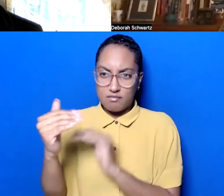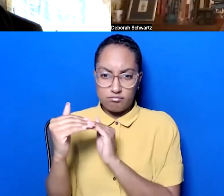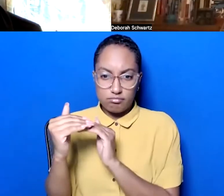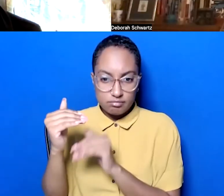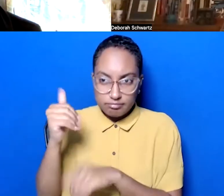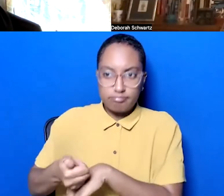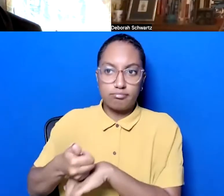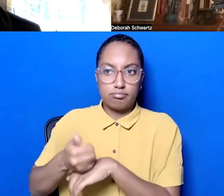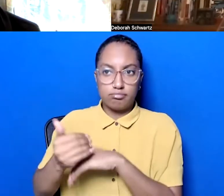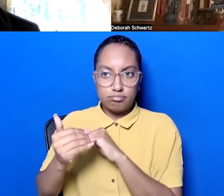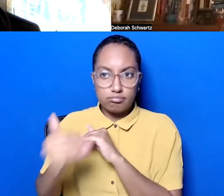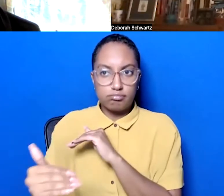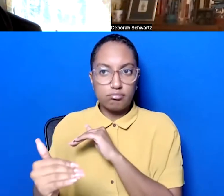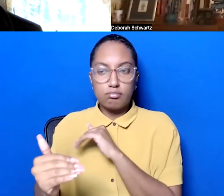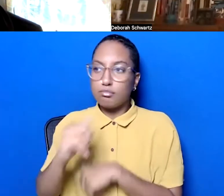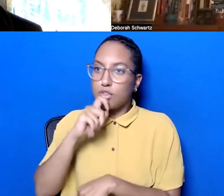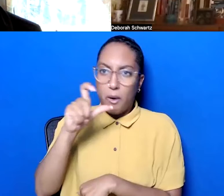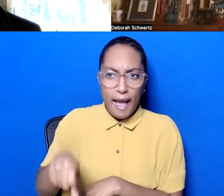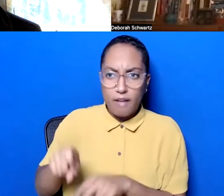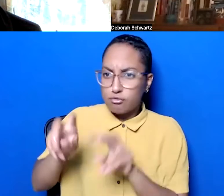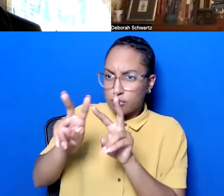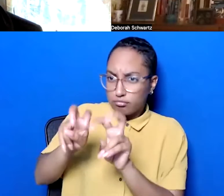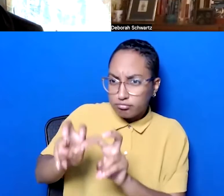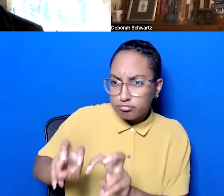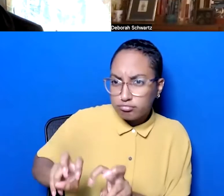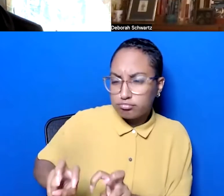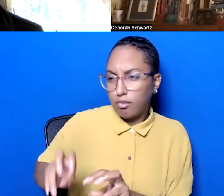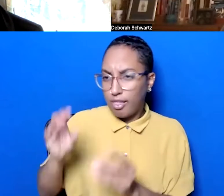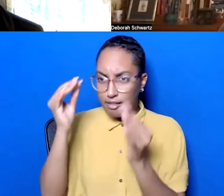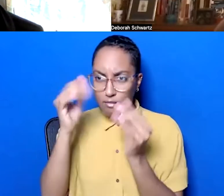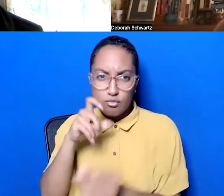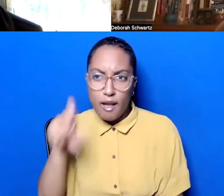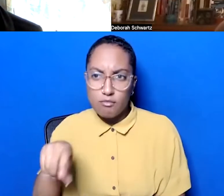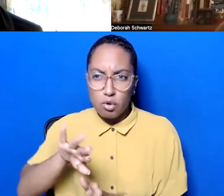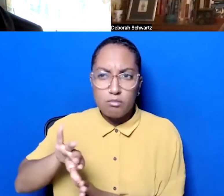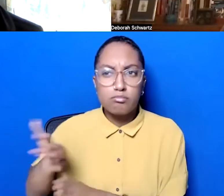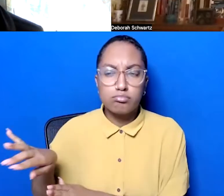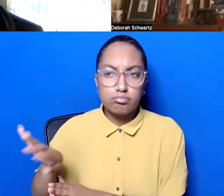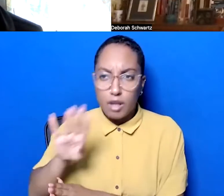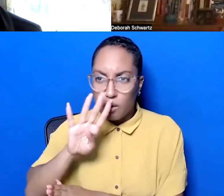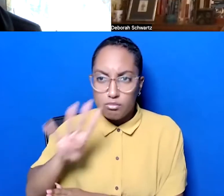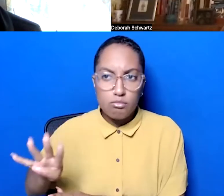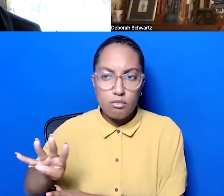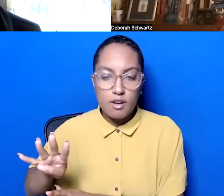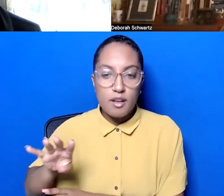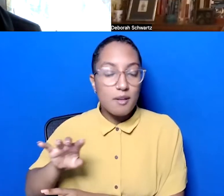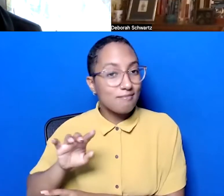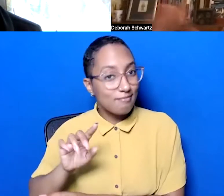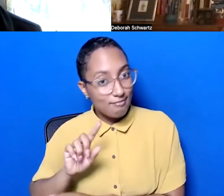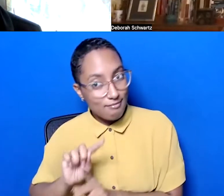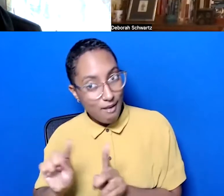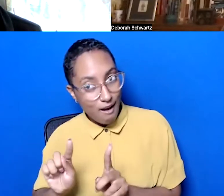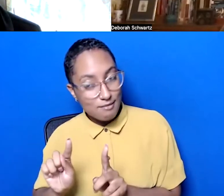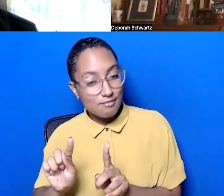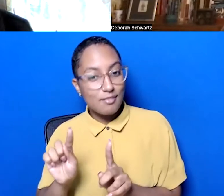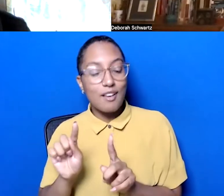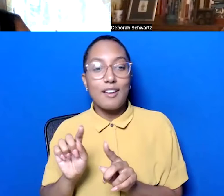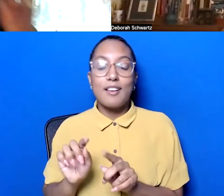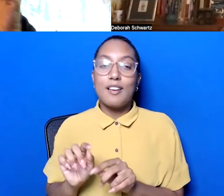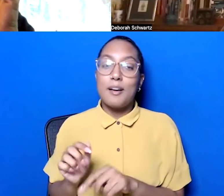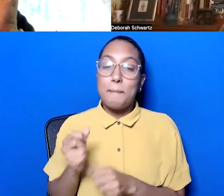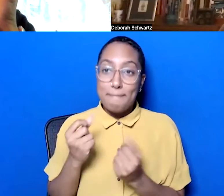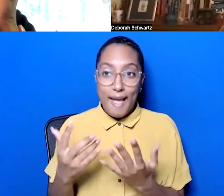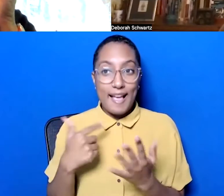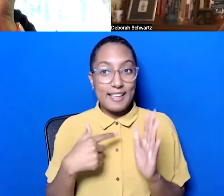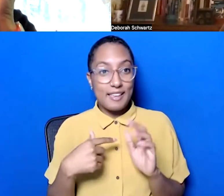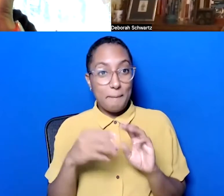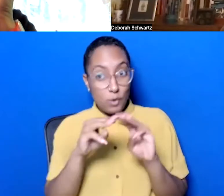It doesn't need to be revisited um where it's very clear, that certainly from, you know, many of the exhibitions I can think of in museums,